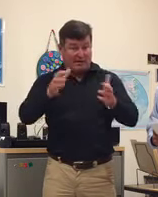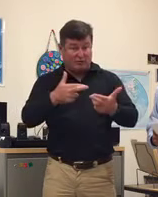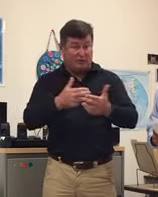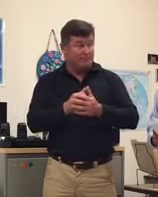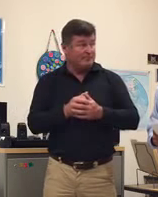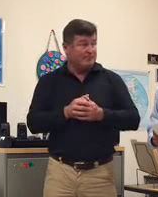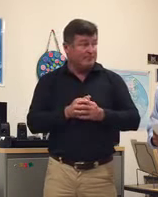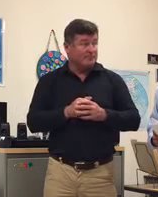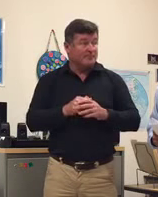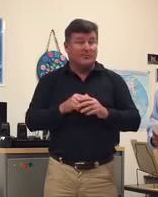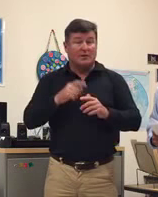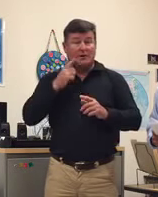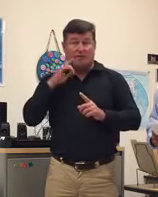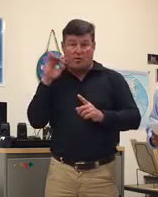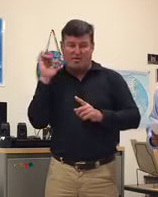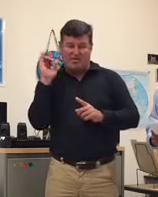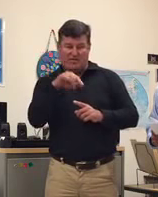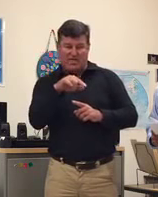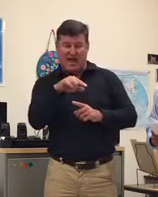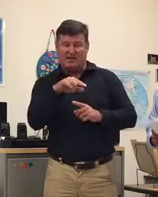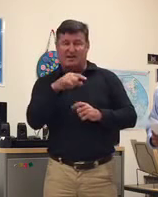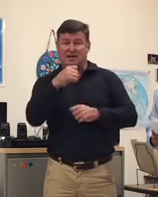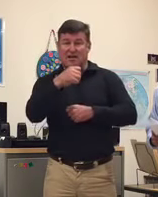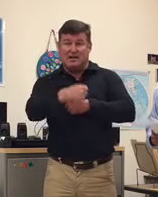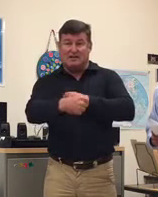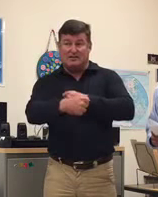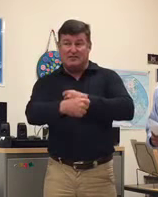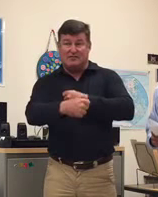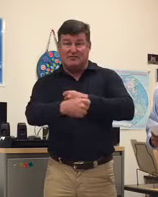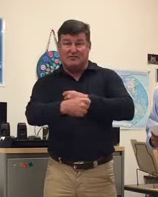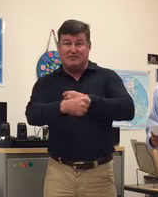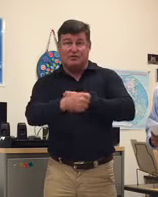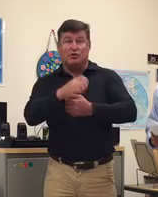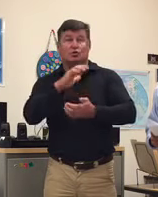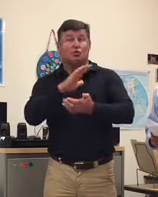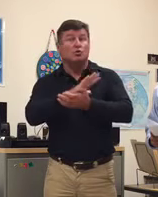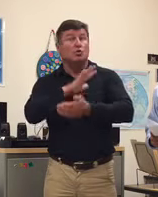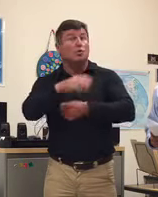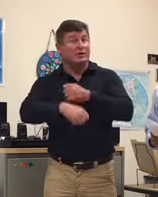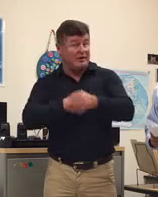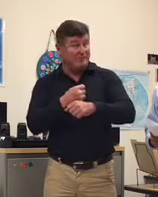a camera in your student's classroom, it's only applicable for that particular